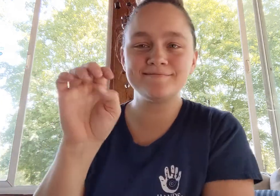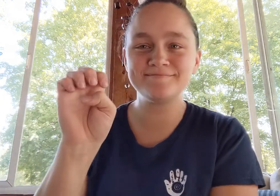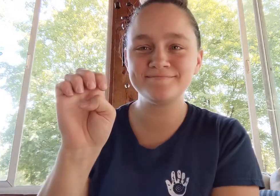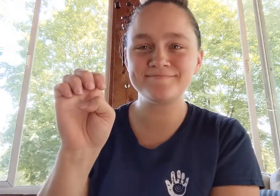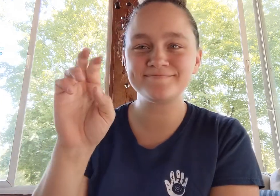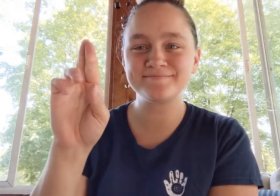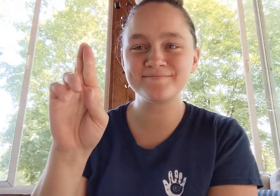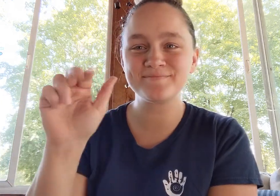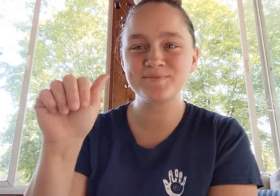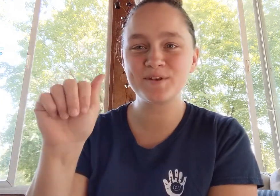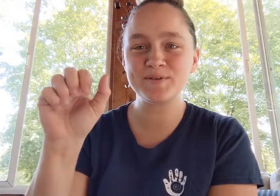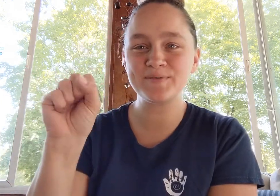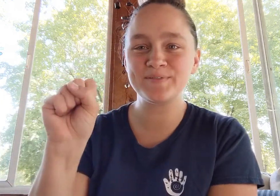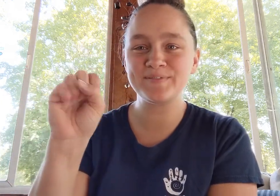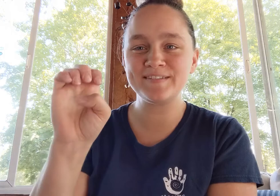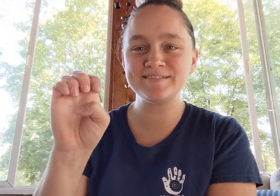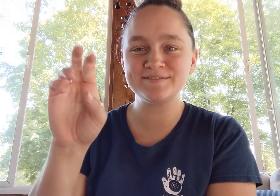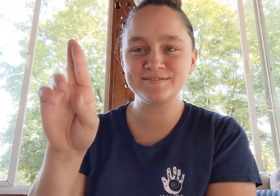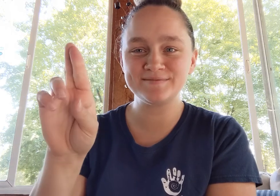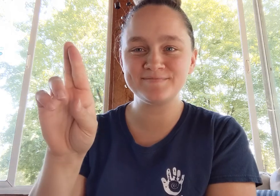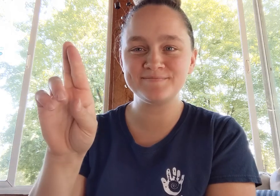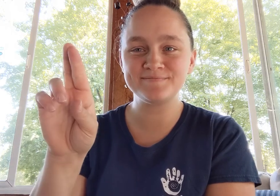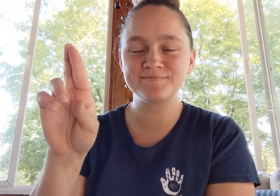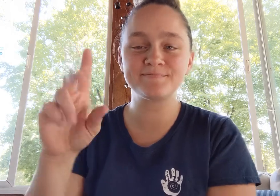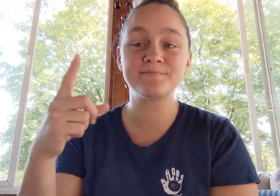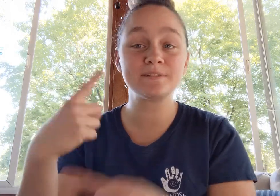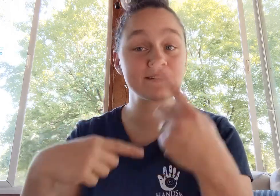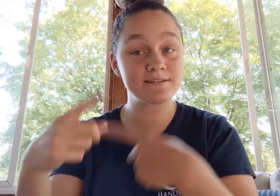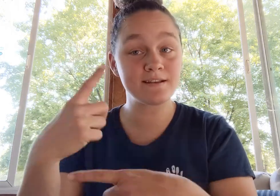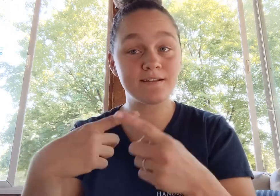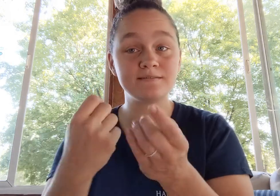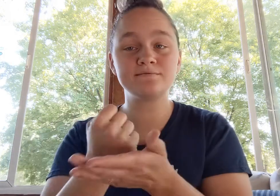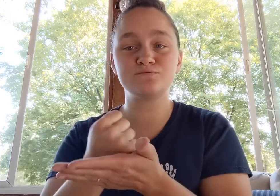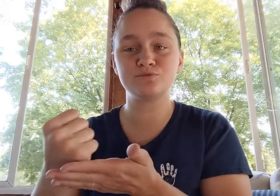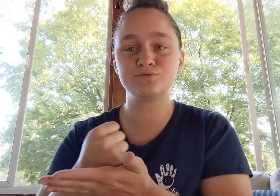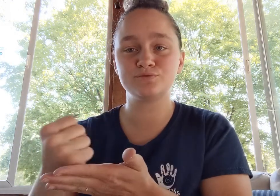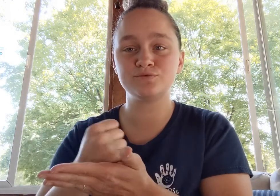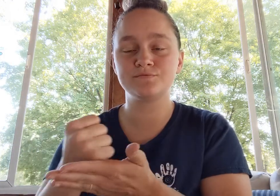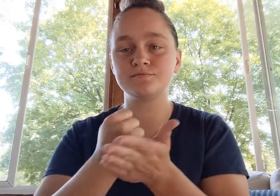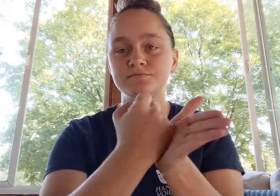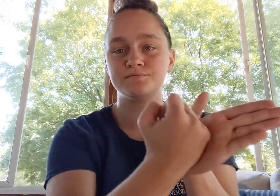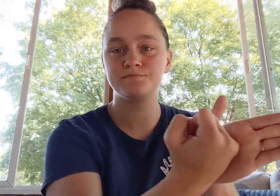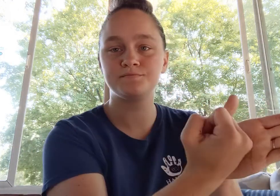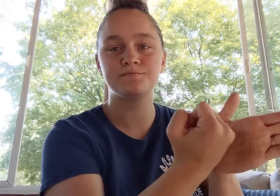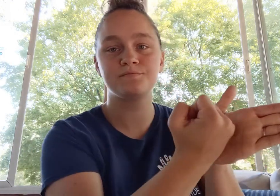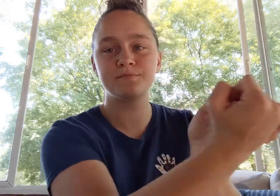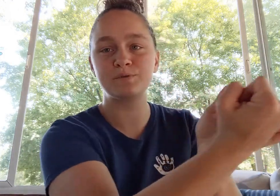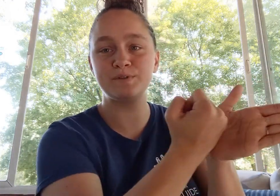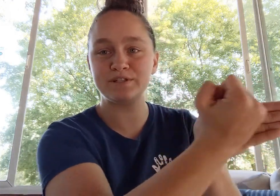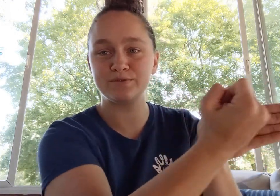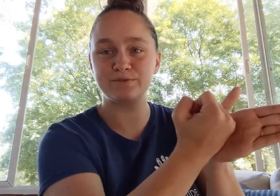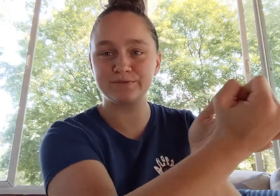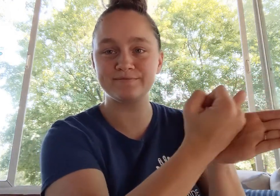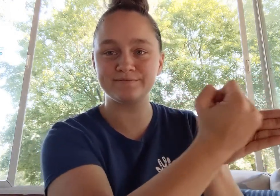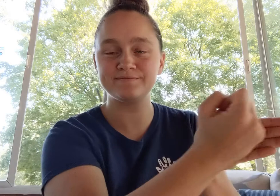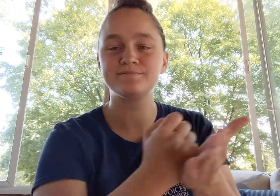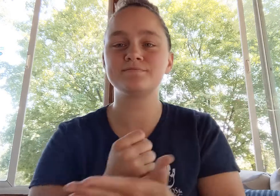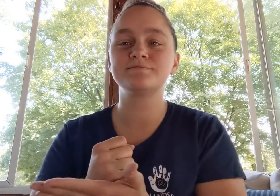E-R-A-S-E-R The sign is [Janie shows sign for "eraser" in front of body] [Janie moves sign to side of body to show left palm facing outwards flat and right hand making a fist, moving left and right repeatedly across the palm]